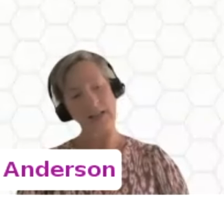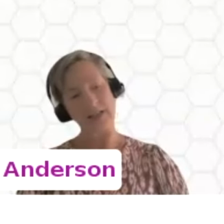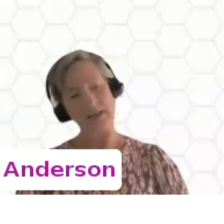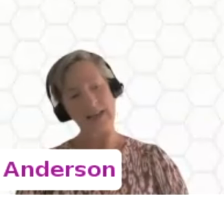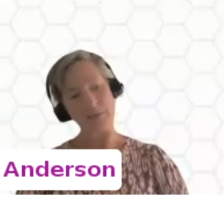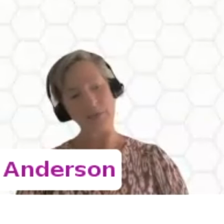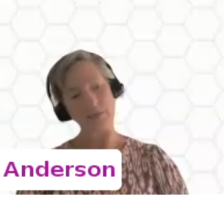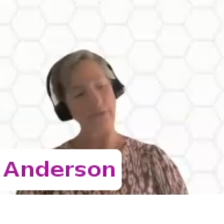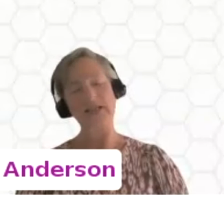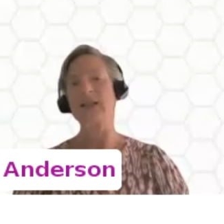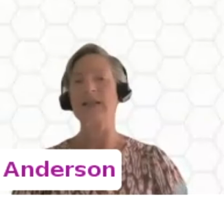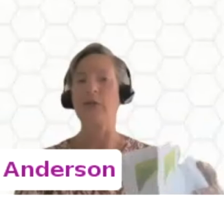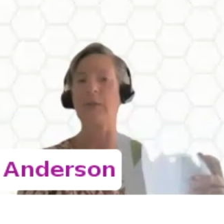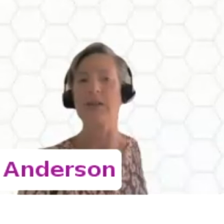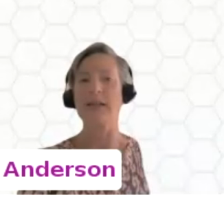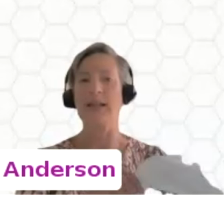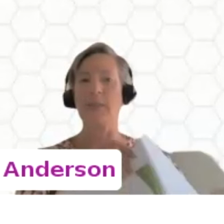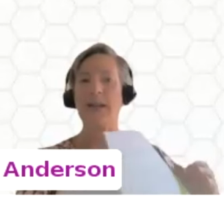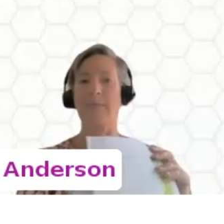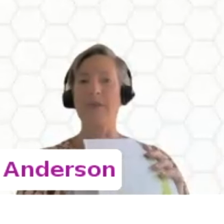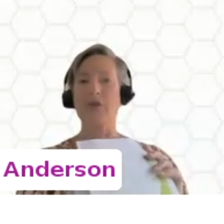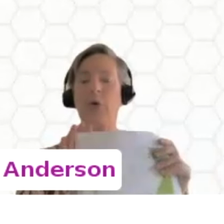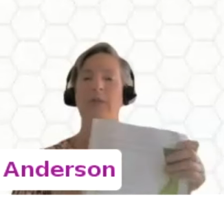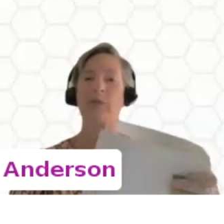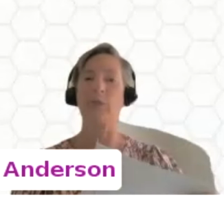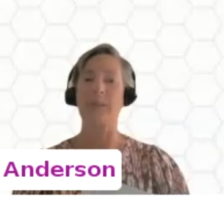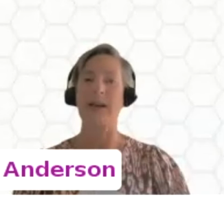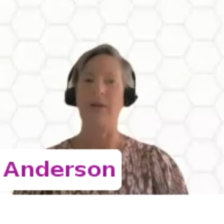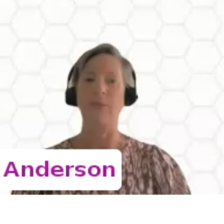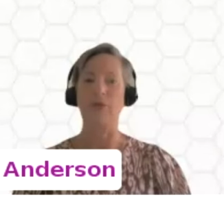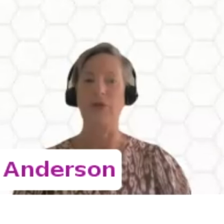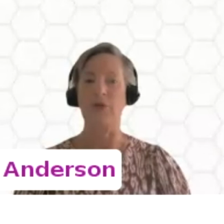there's some example residency agreements at the back. So all of that will be made available to you